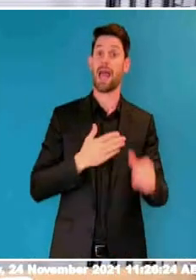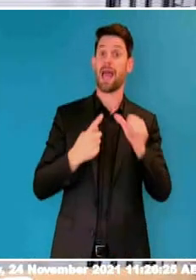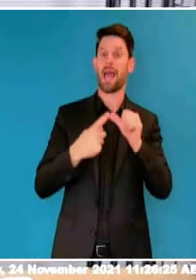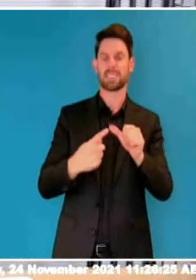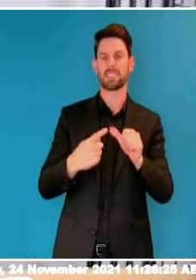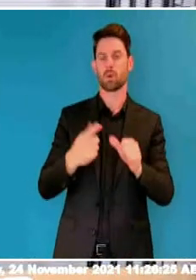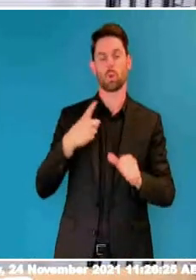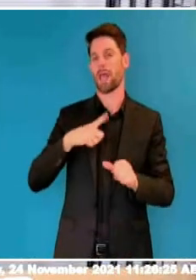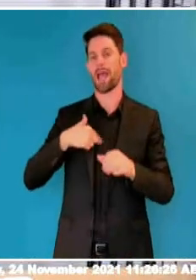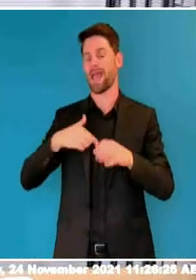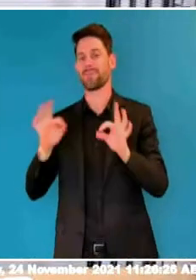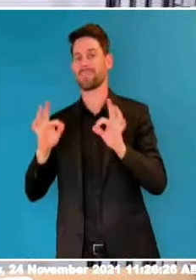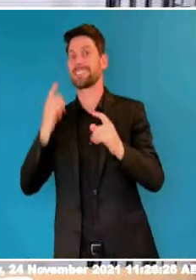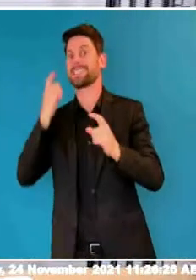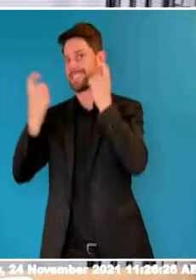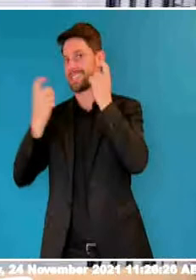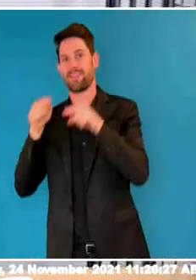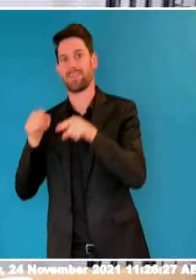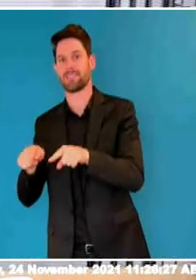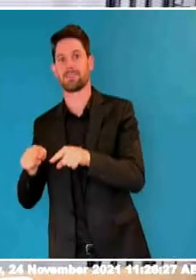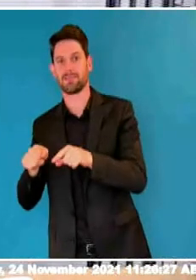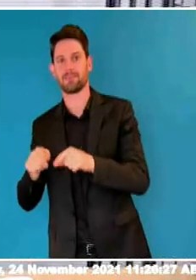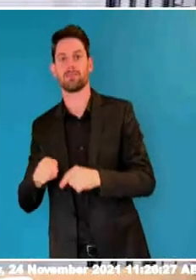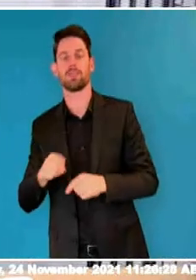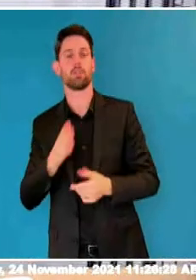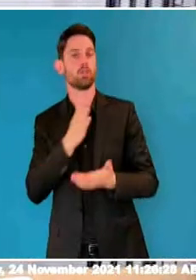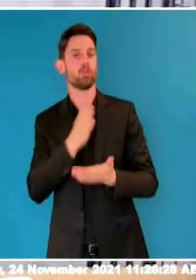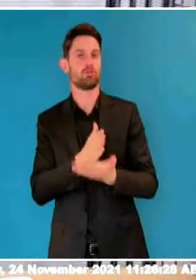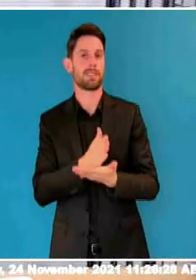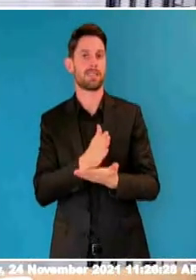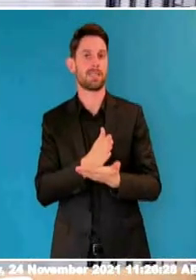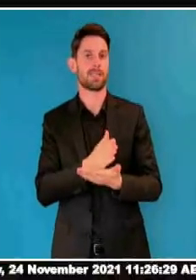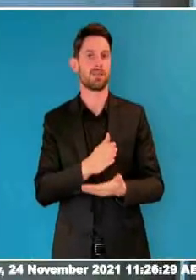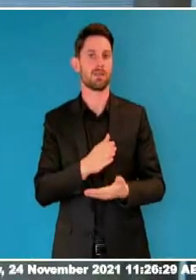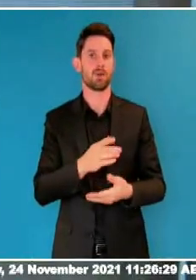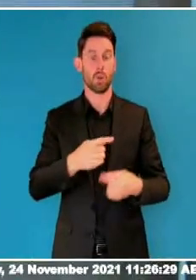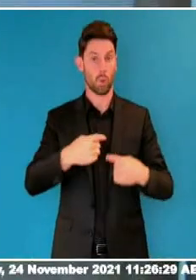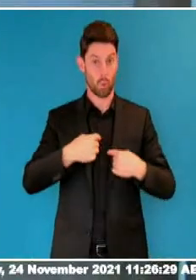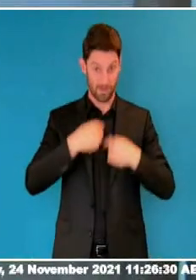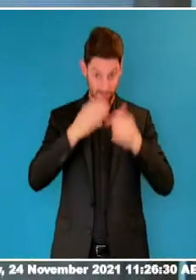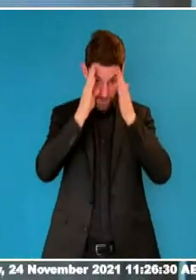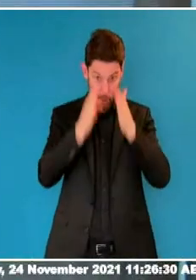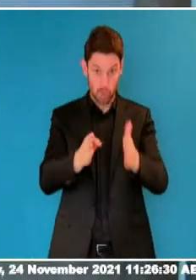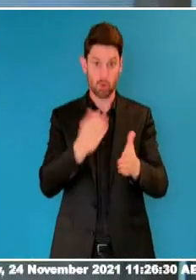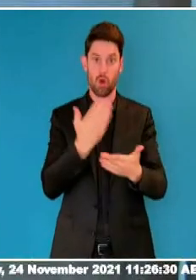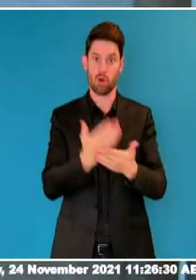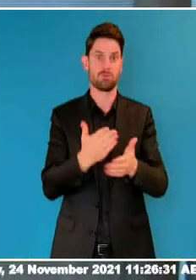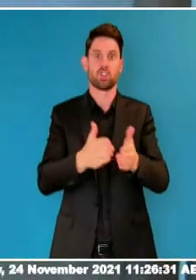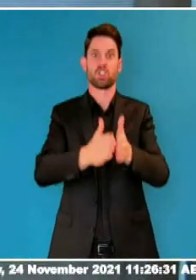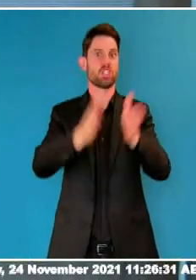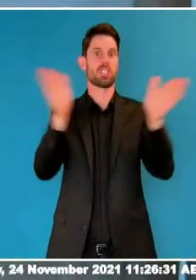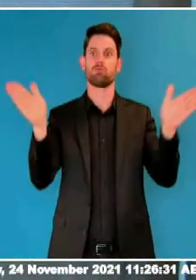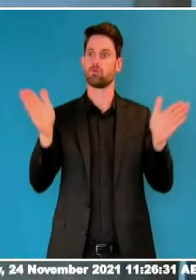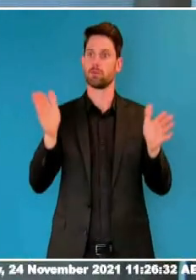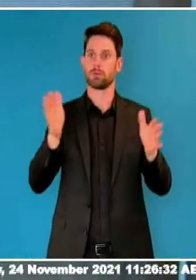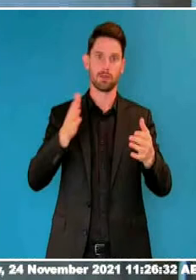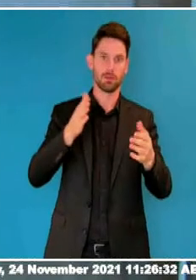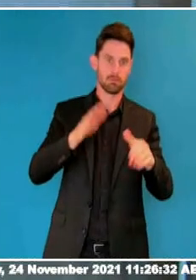Our focus has really been on inclusion and accessibility and adjustments